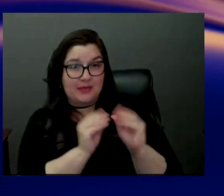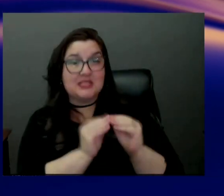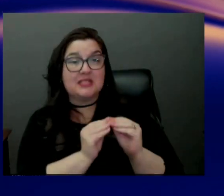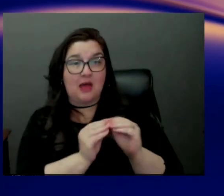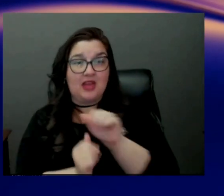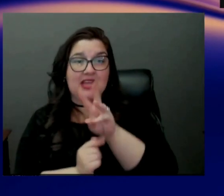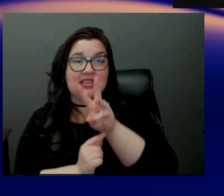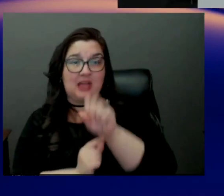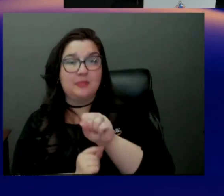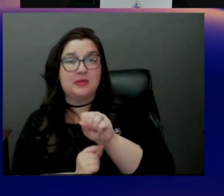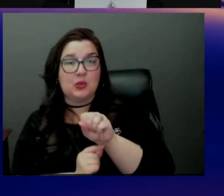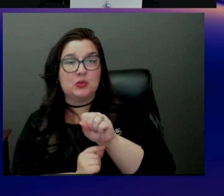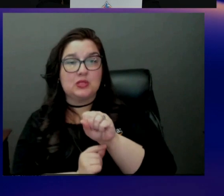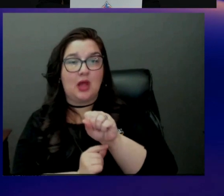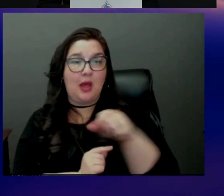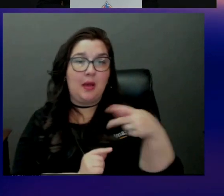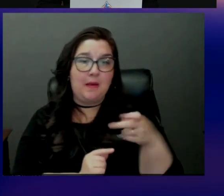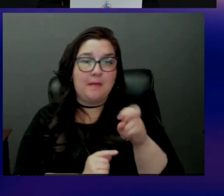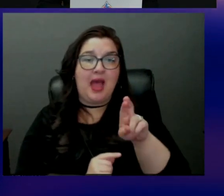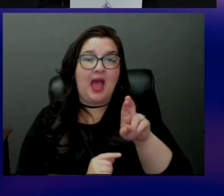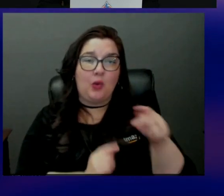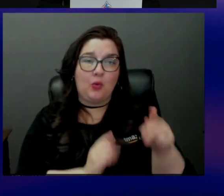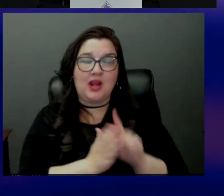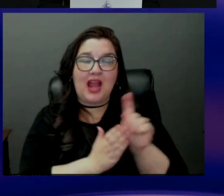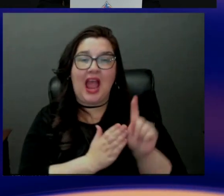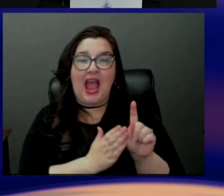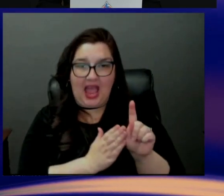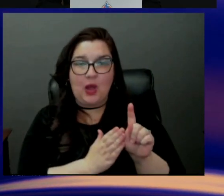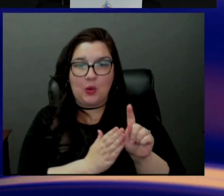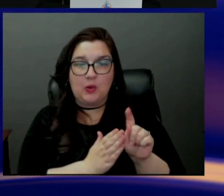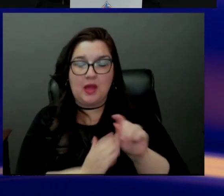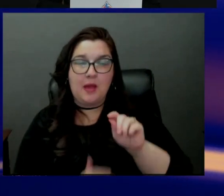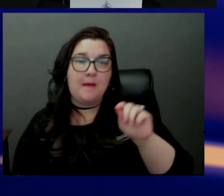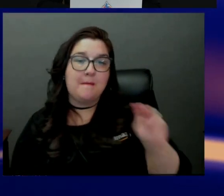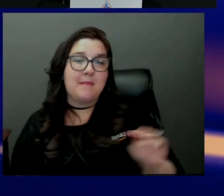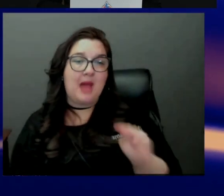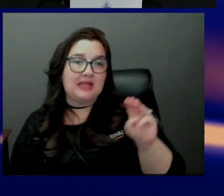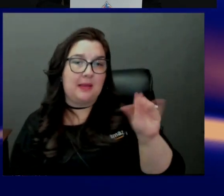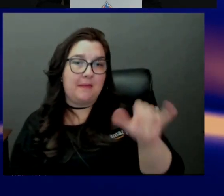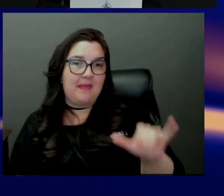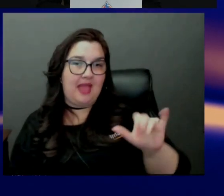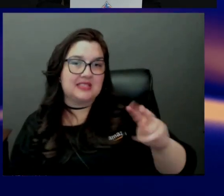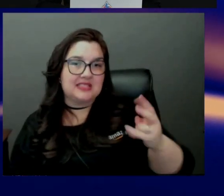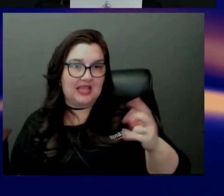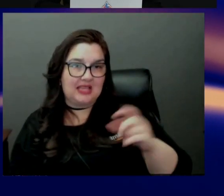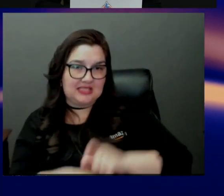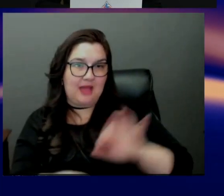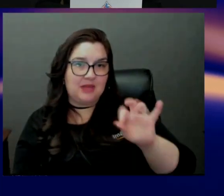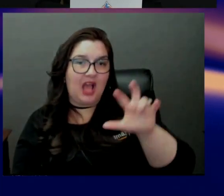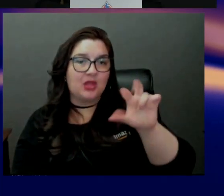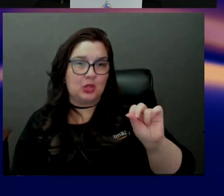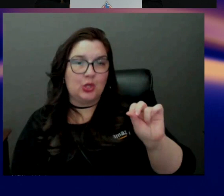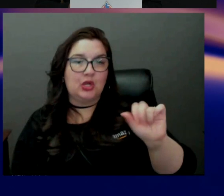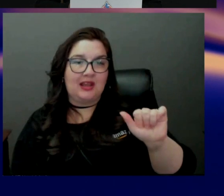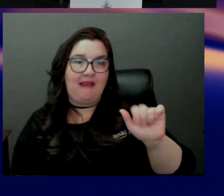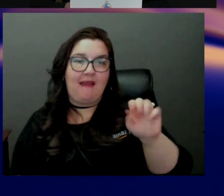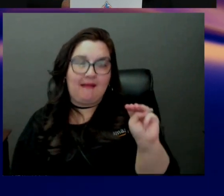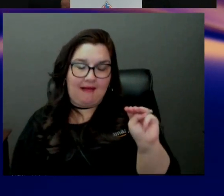is going to be episode six on Monday, May 2nd at 9:30 AM Pacific Time where we are going to recap